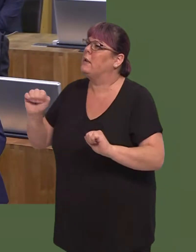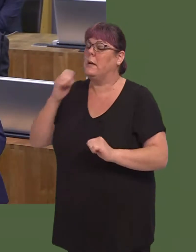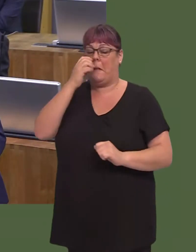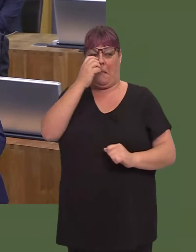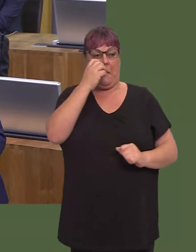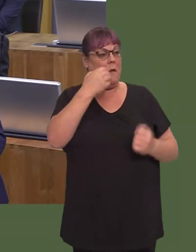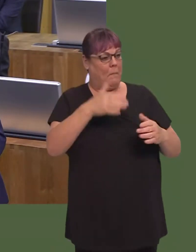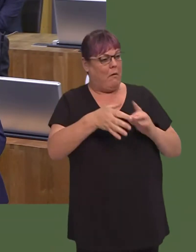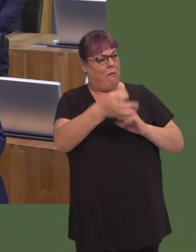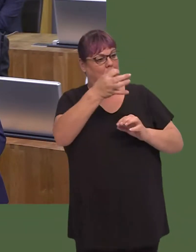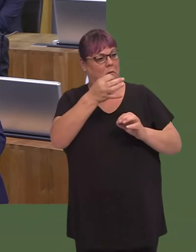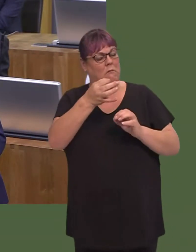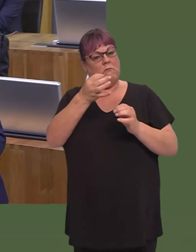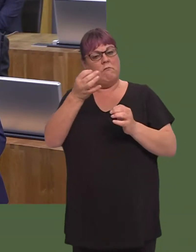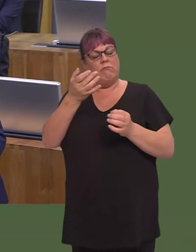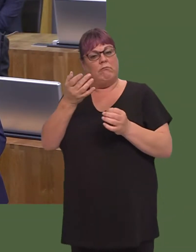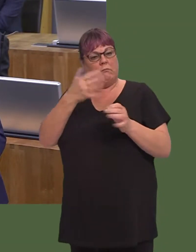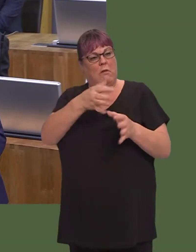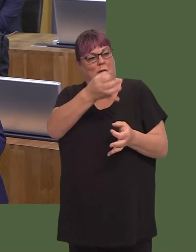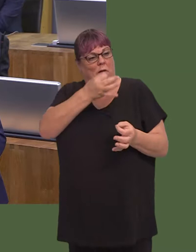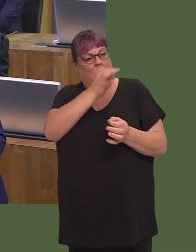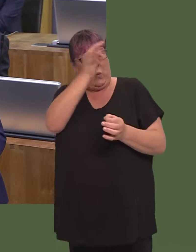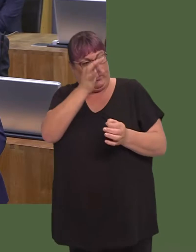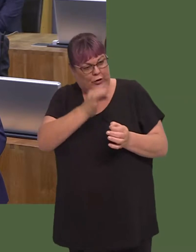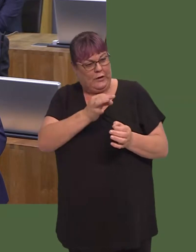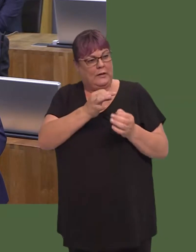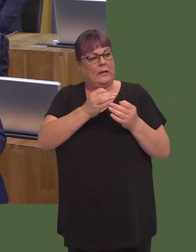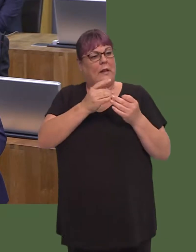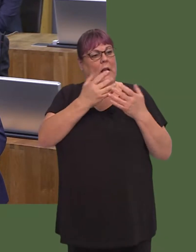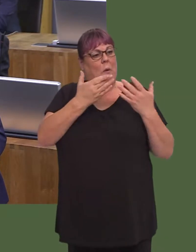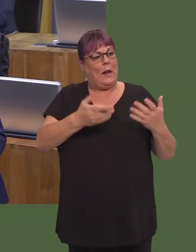So, First Minister, this is a regressive policy. You'll be able to get free childcare if you're